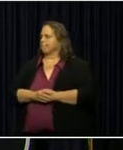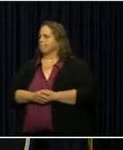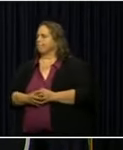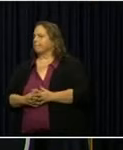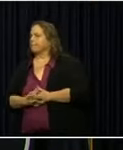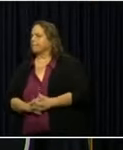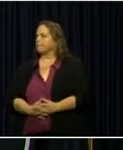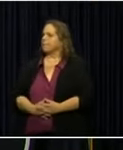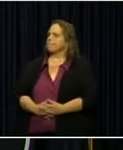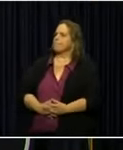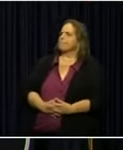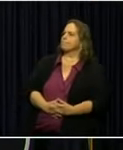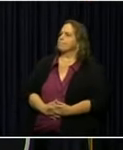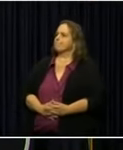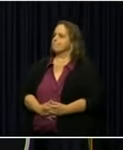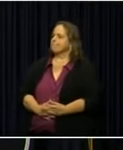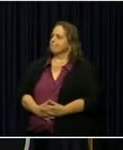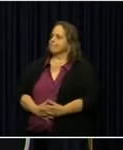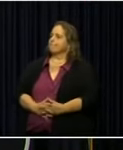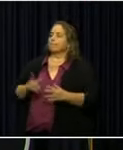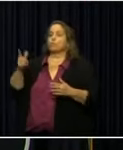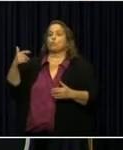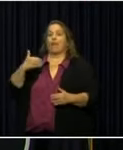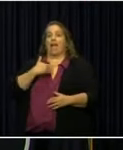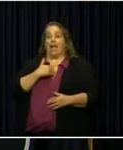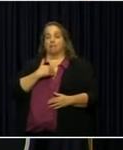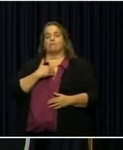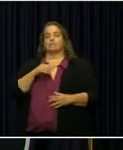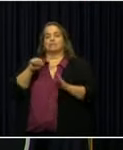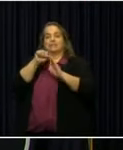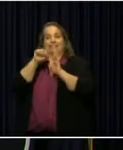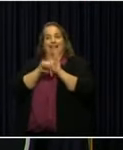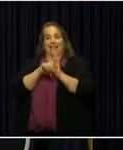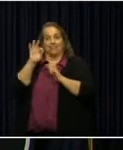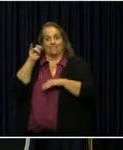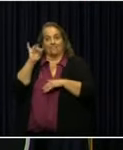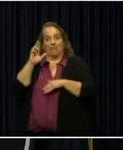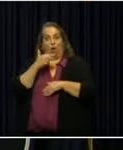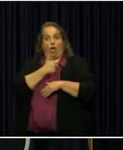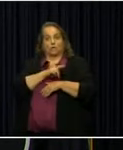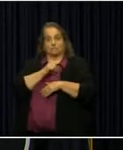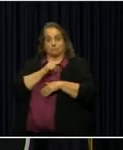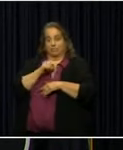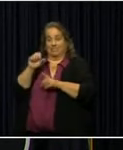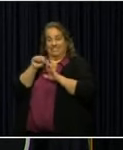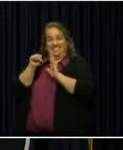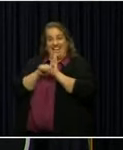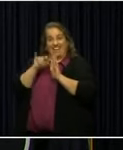THAT WILL RUN THE RISK OF PEOPLE GETTING VERY ILL AND SOME PEOPLE DYING. THERE'S A COUNTER BALANCING NEED